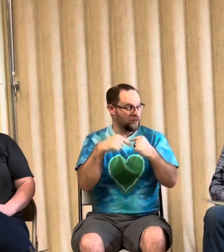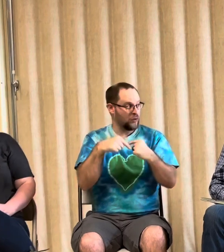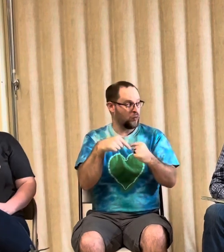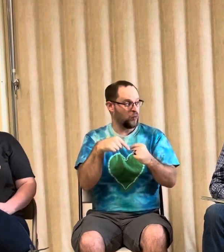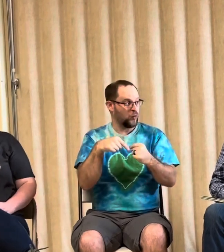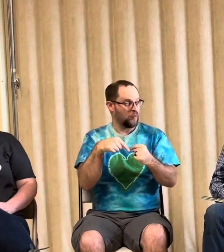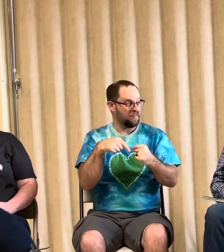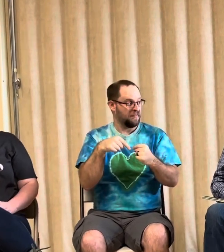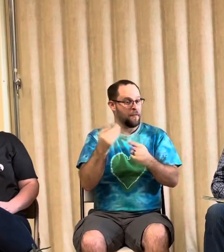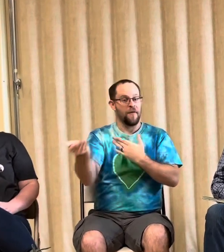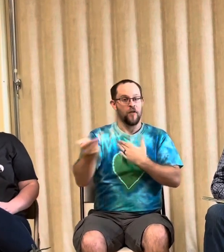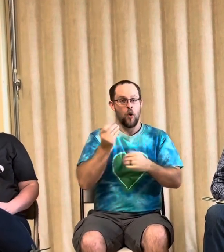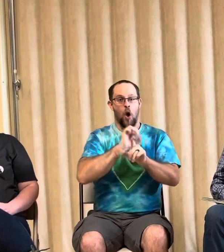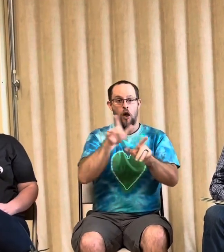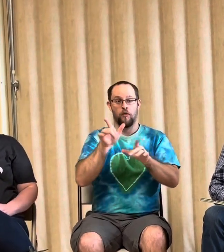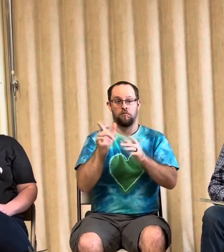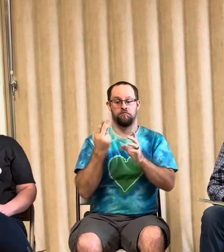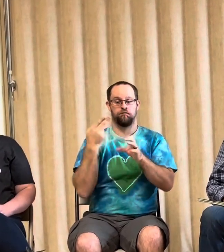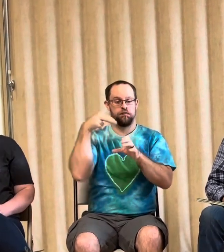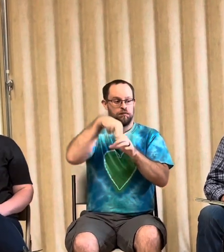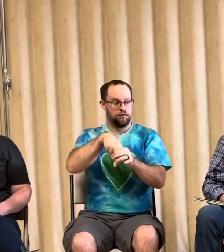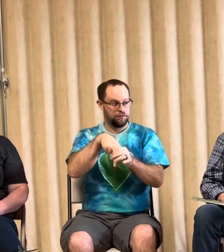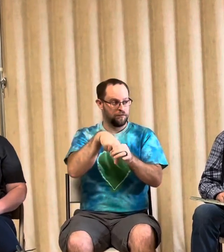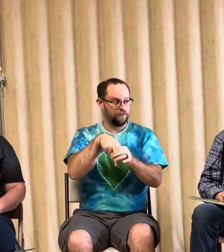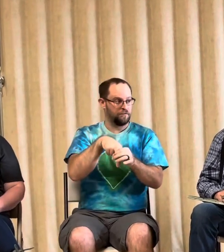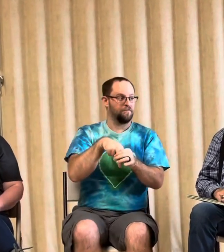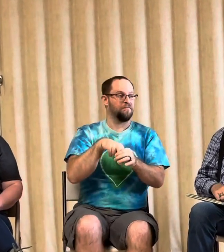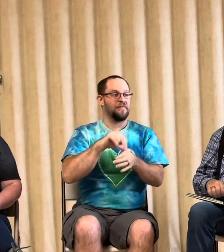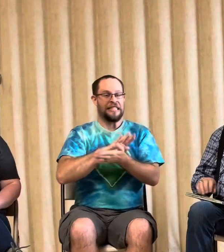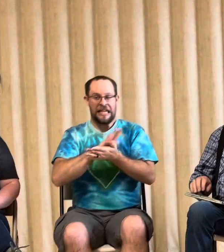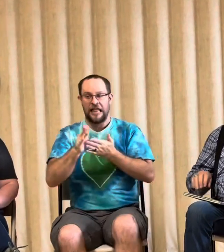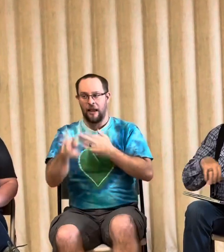we're gonna... I'm inviting you all to do the signs with us. The nice things about these signs is that